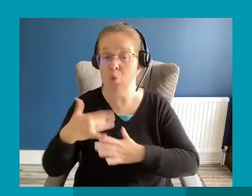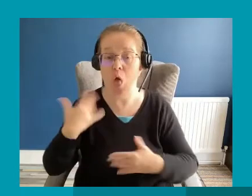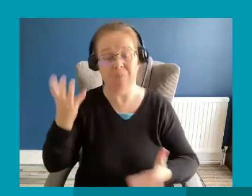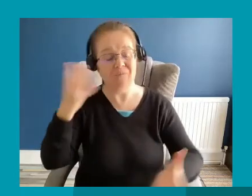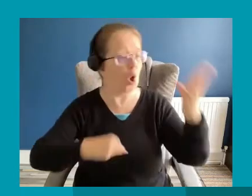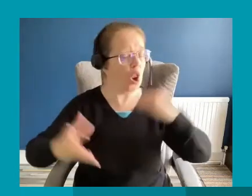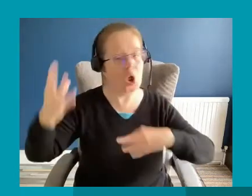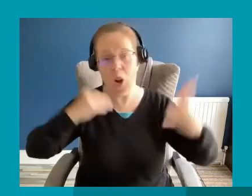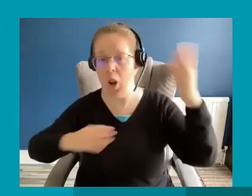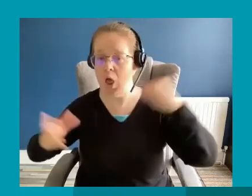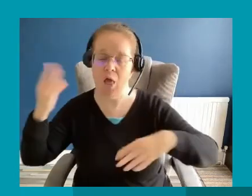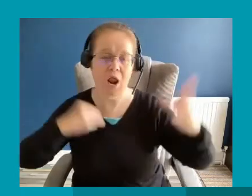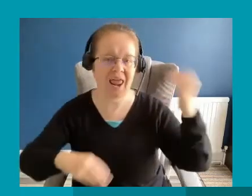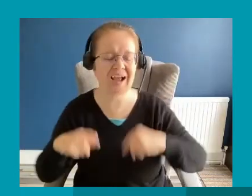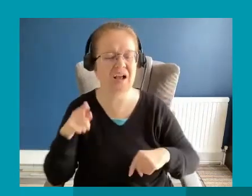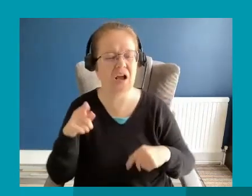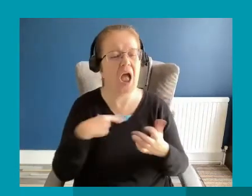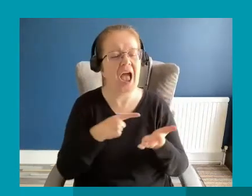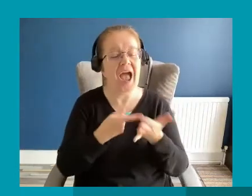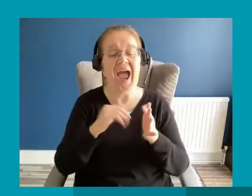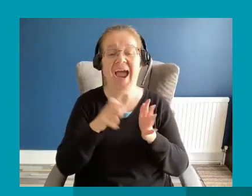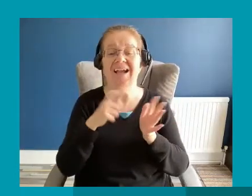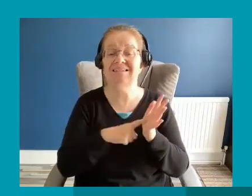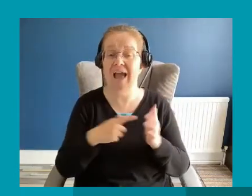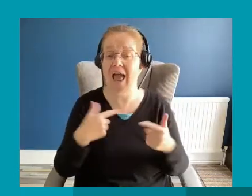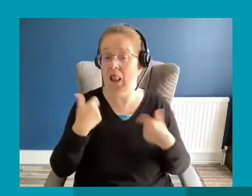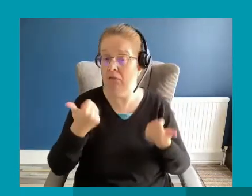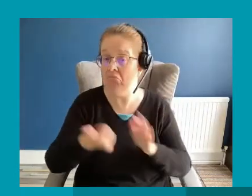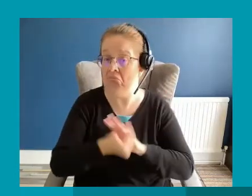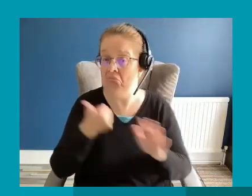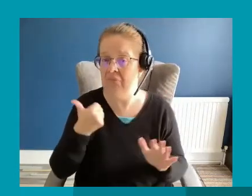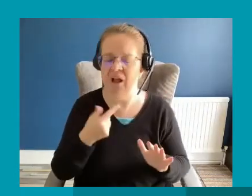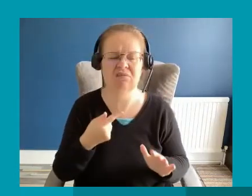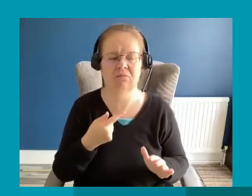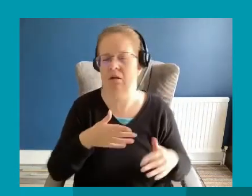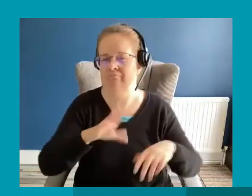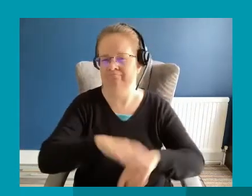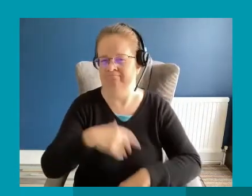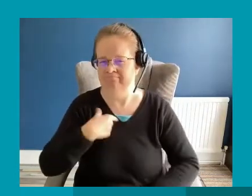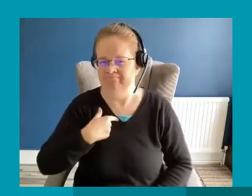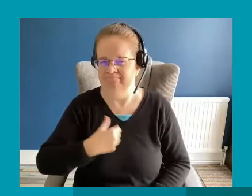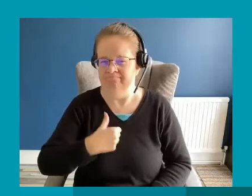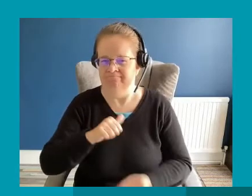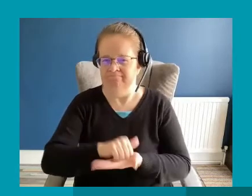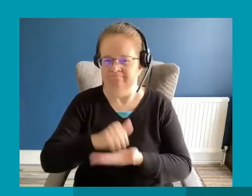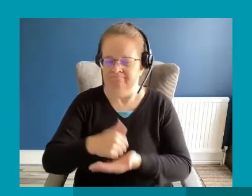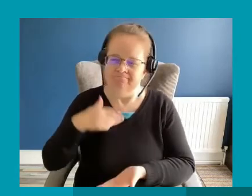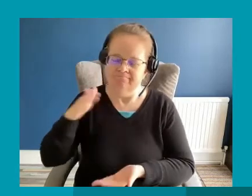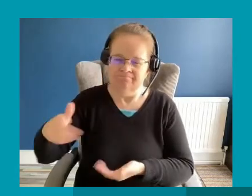so not content with their really strong Excel skills they've actually decided to take up a further